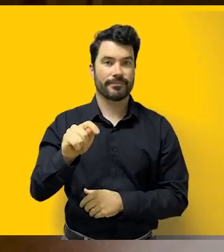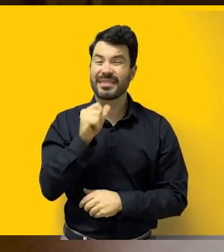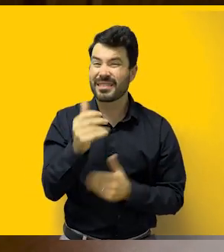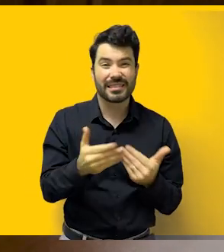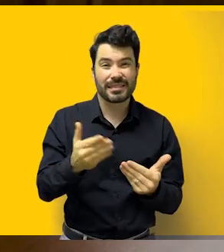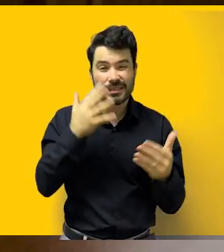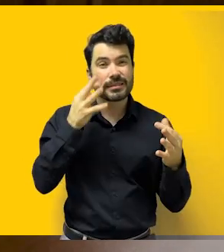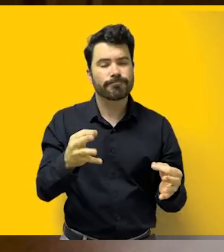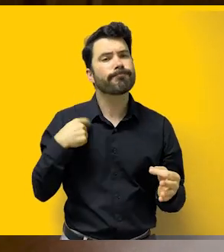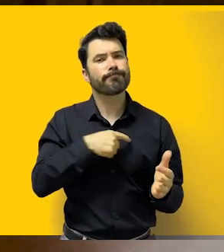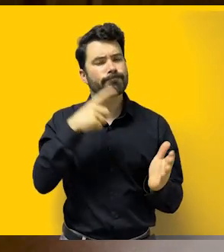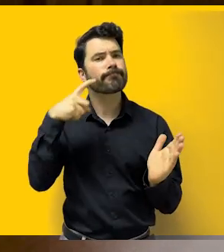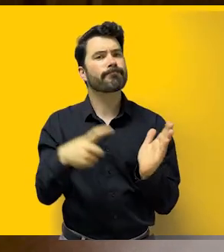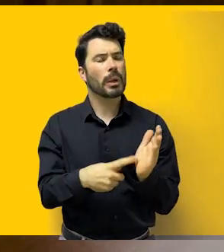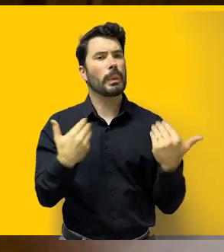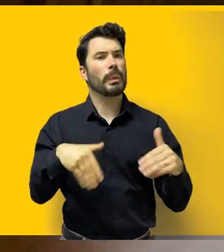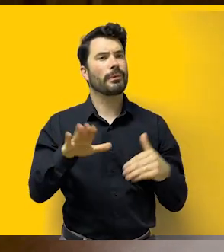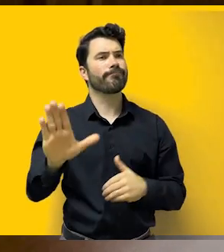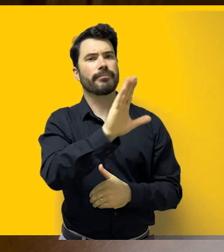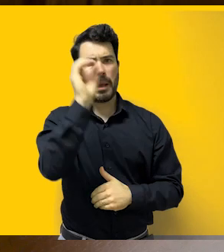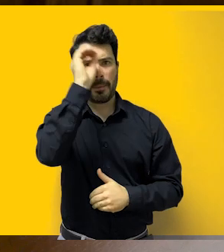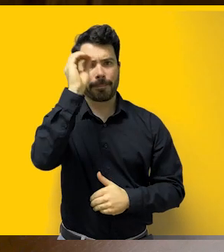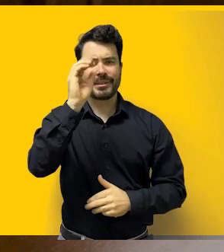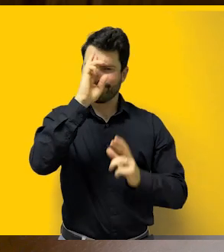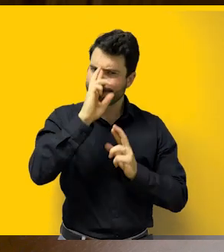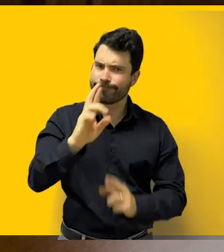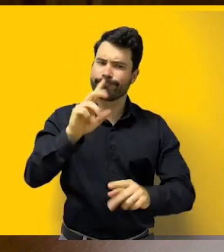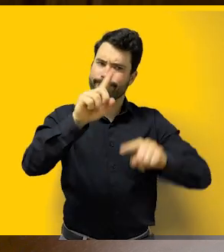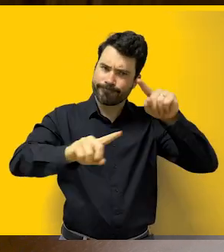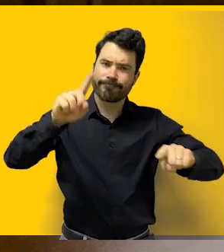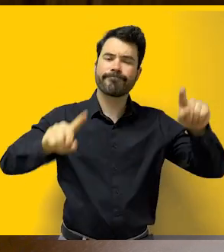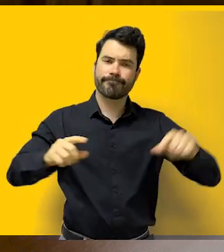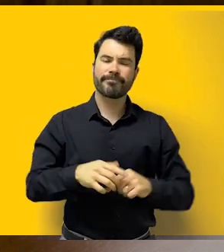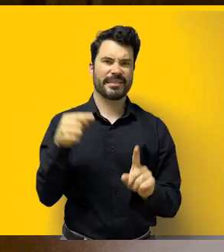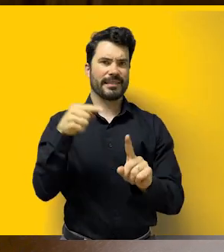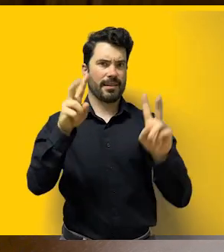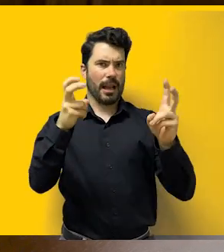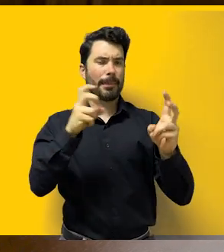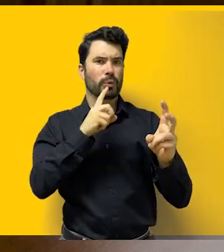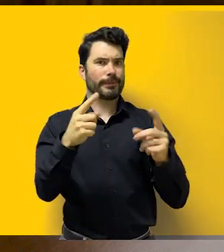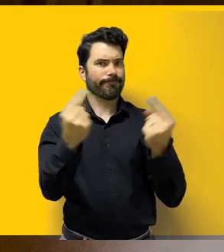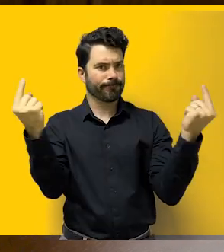and we recognize there are many different opinions about this controversial topic. So to increase transparency,